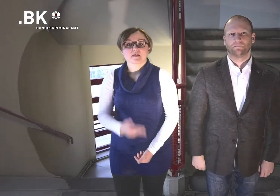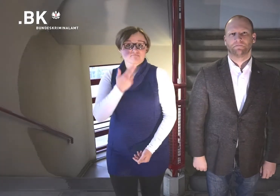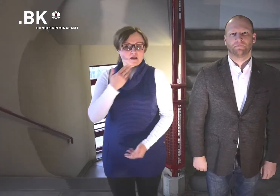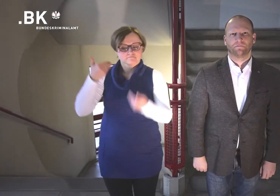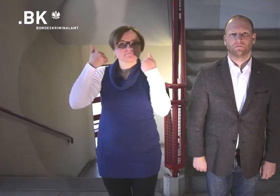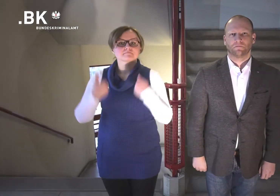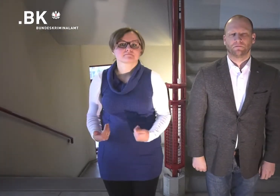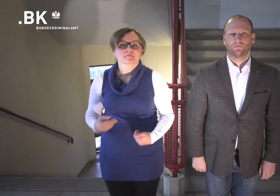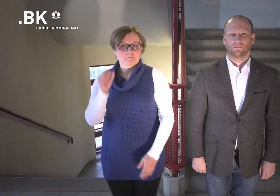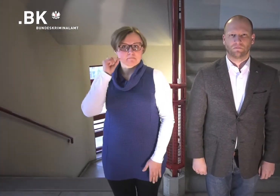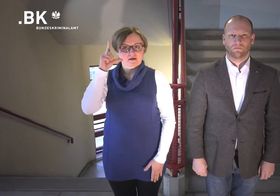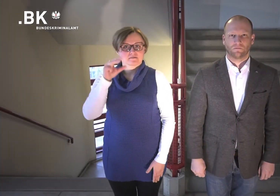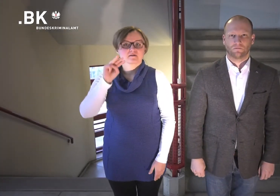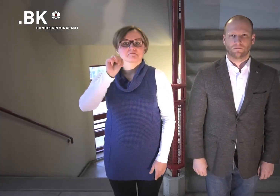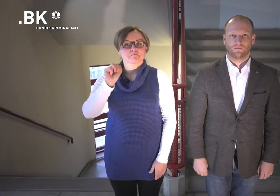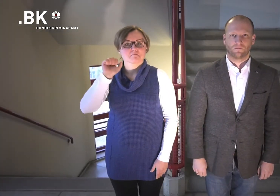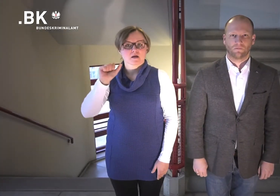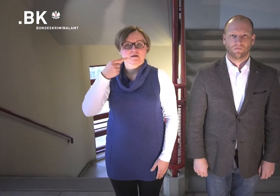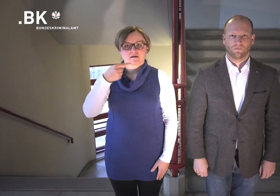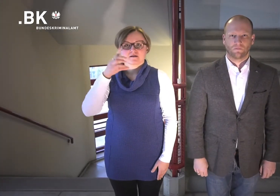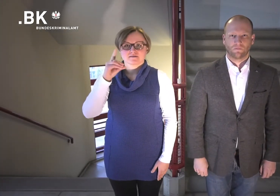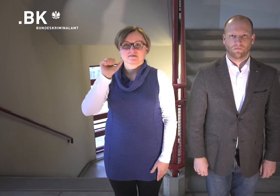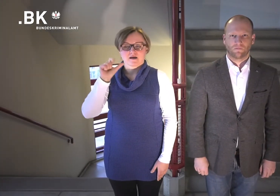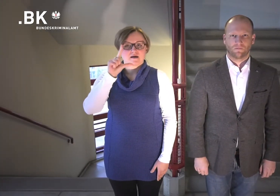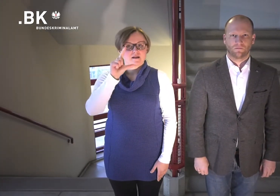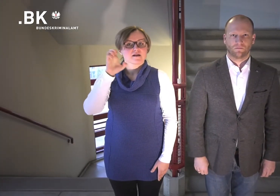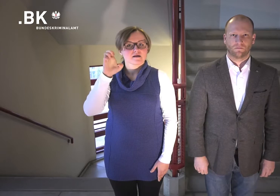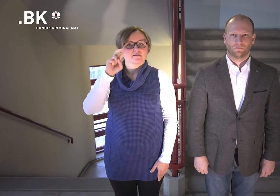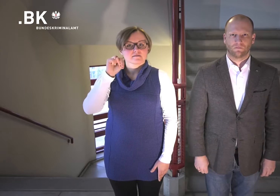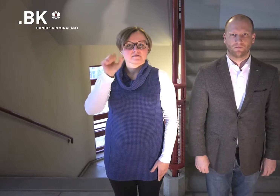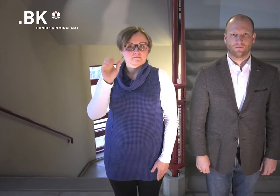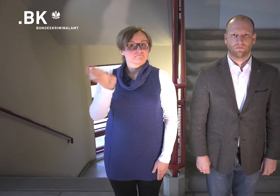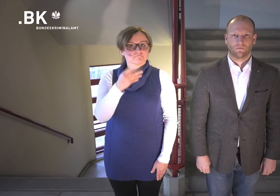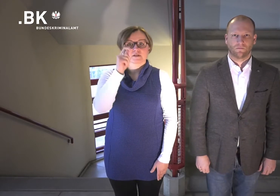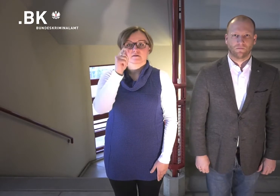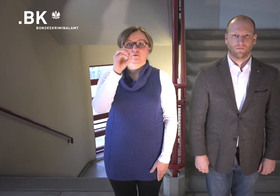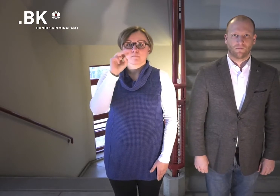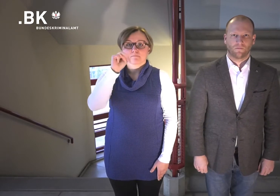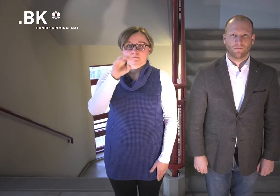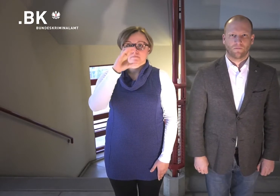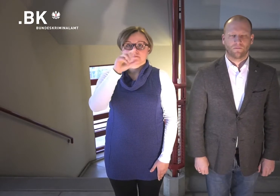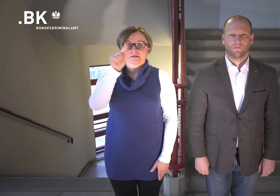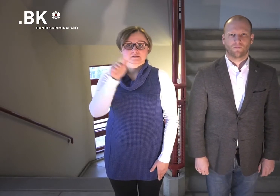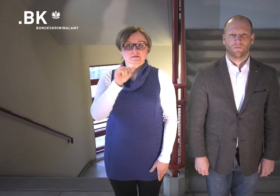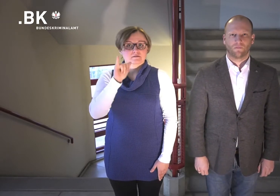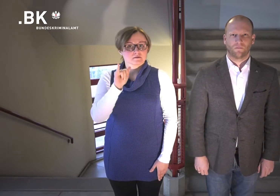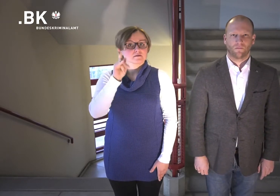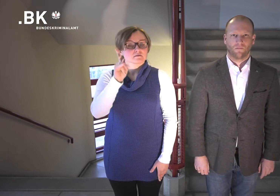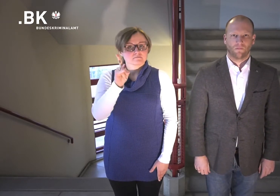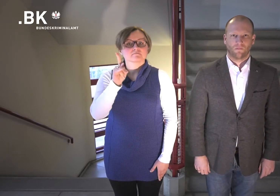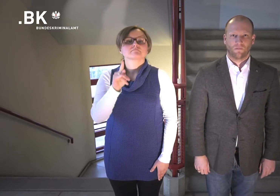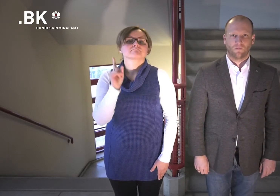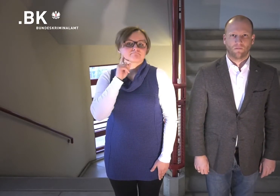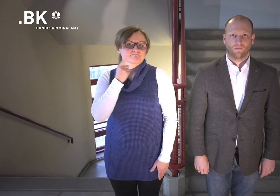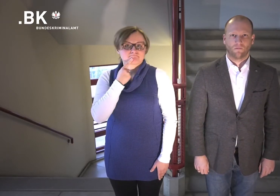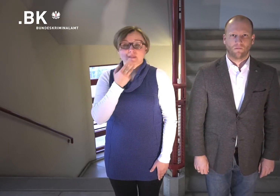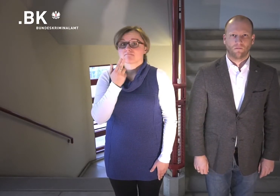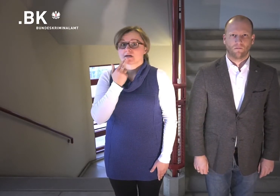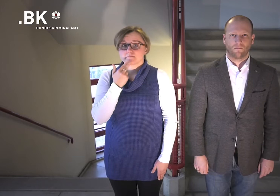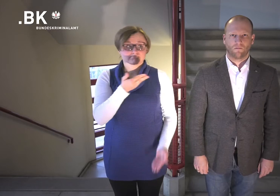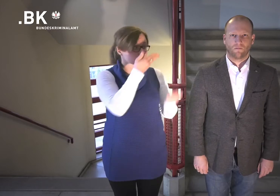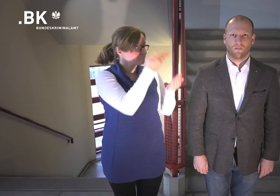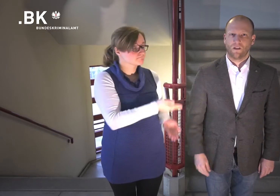My name is Magdalena Tomczyk. I am deaf. By my side ...